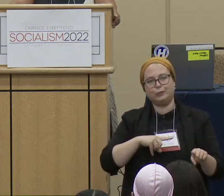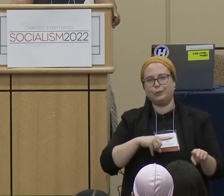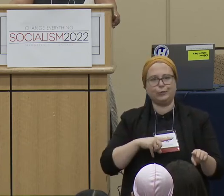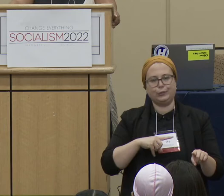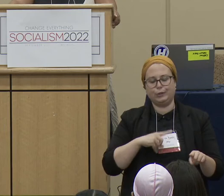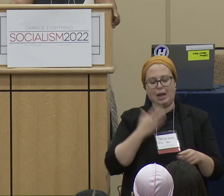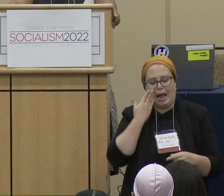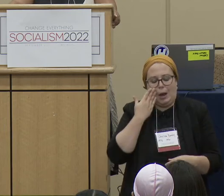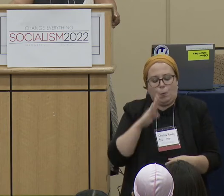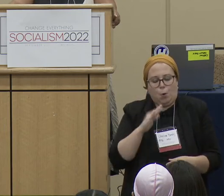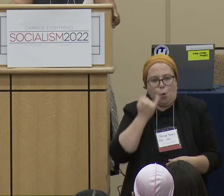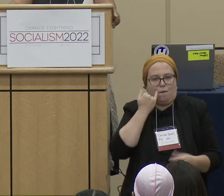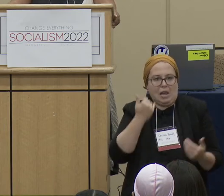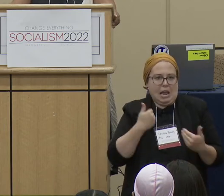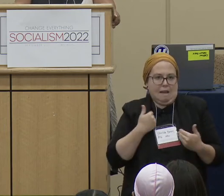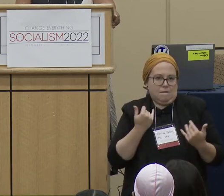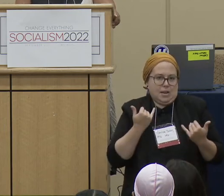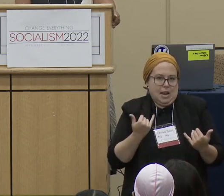better, stronger answer that I had. I'm not sure that there is